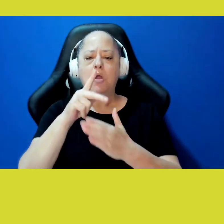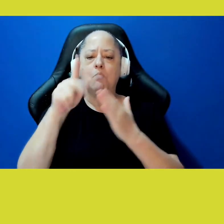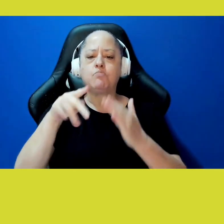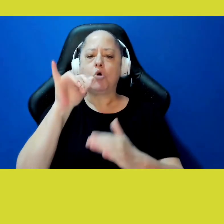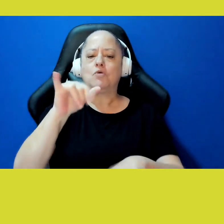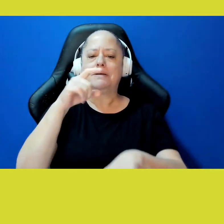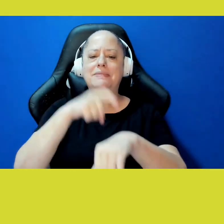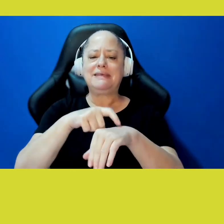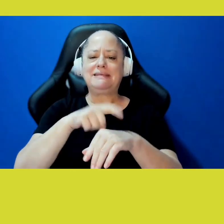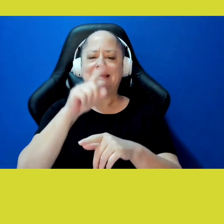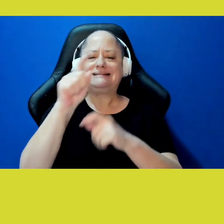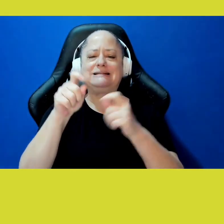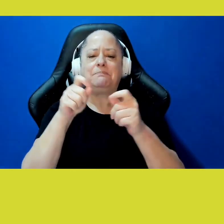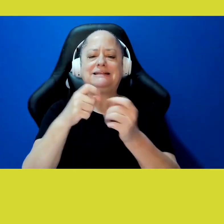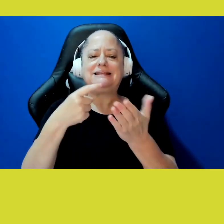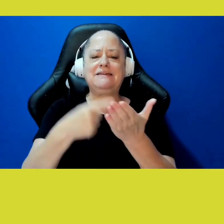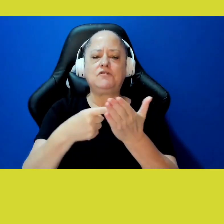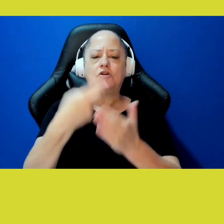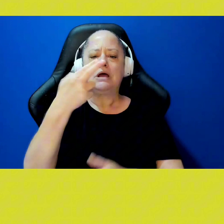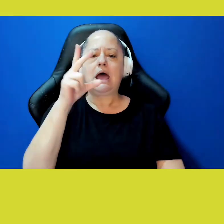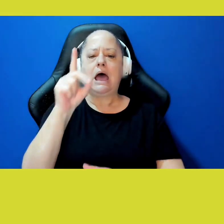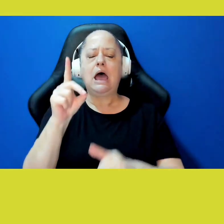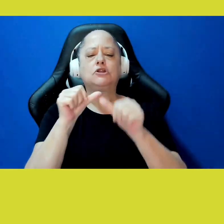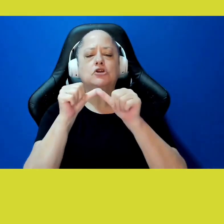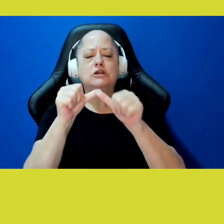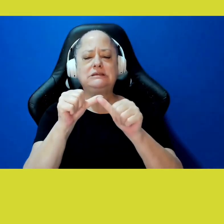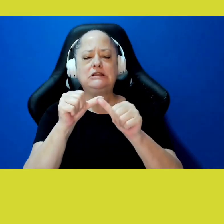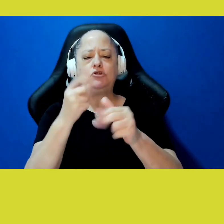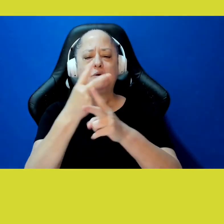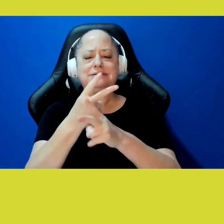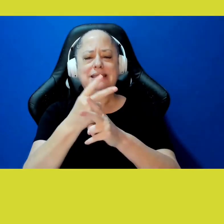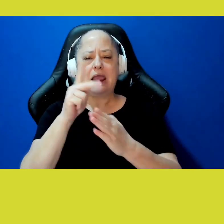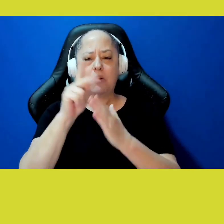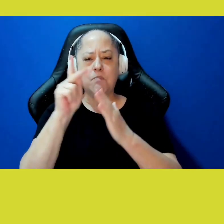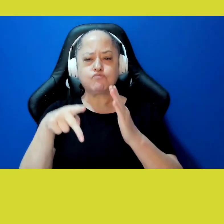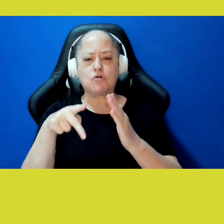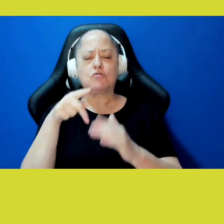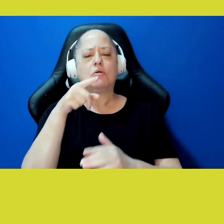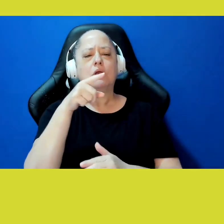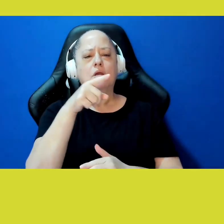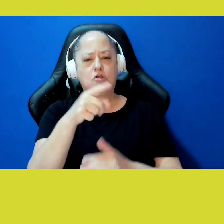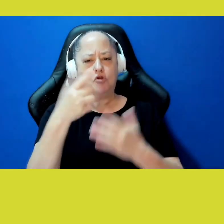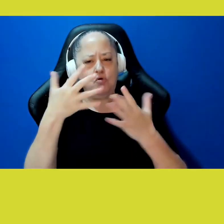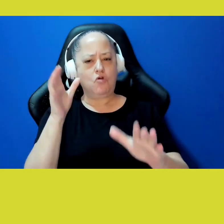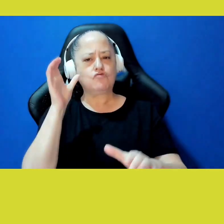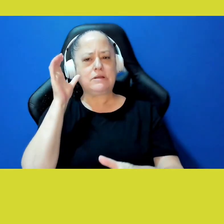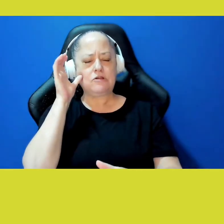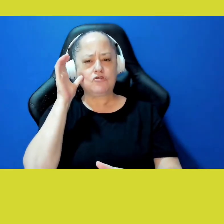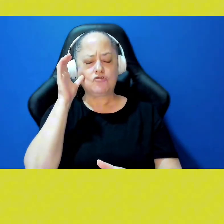specifically about HUD's continuum of care program and you've kind of already heard this in